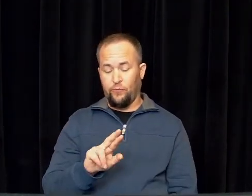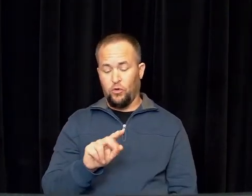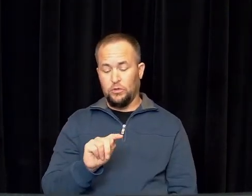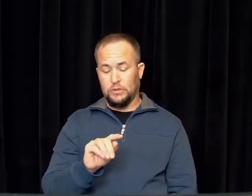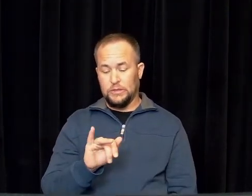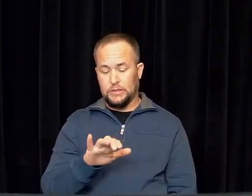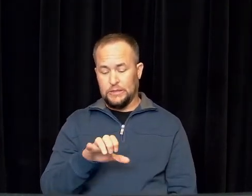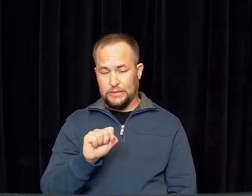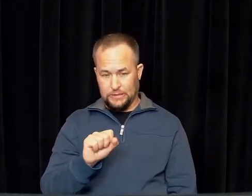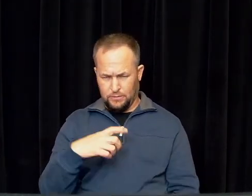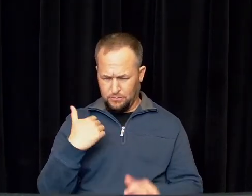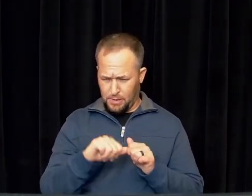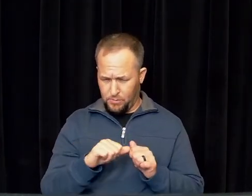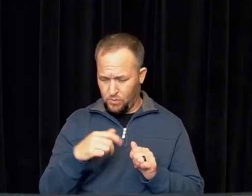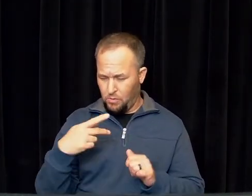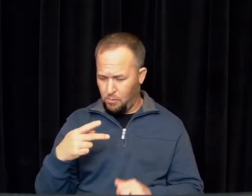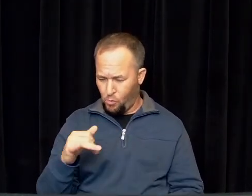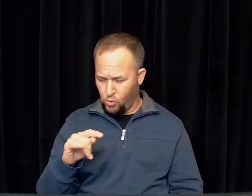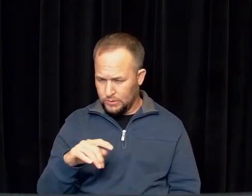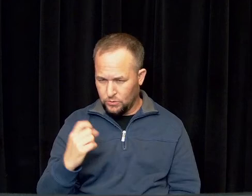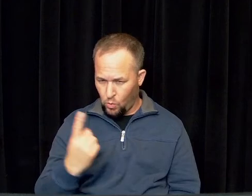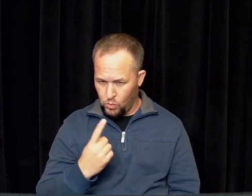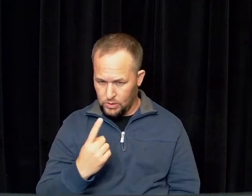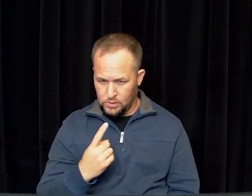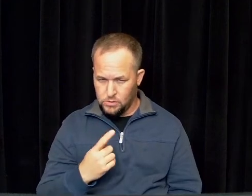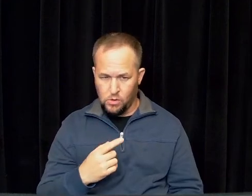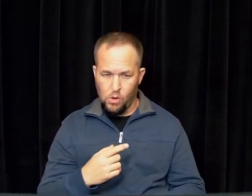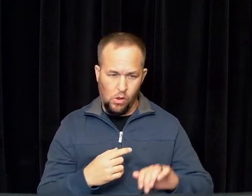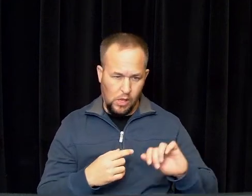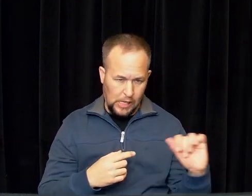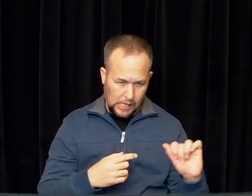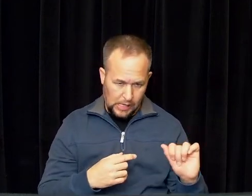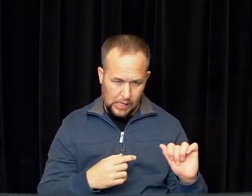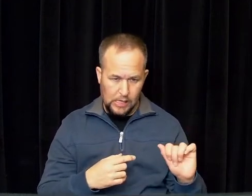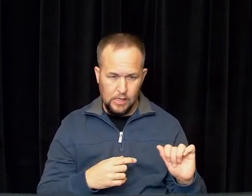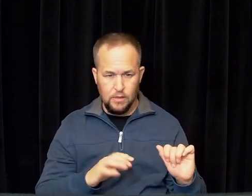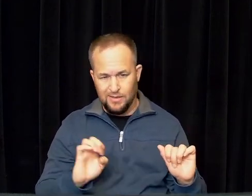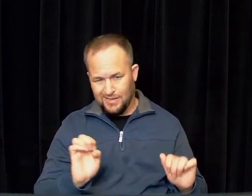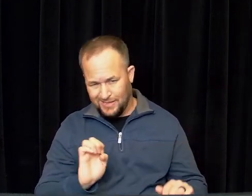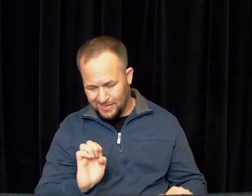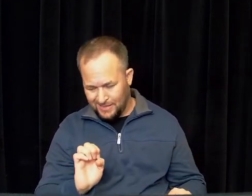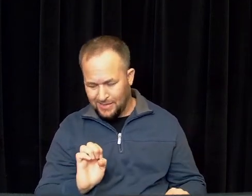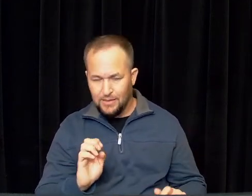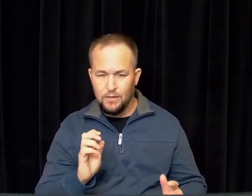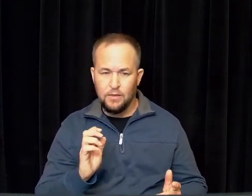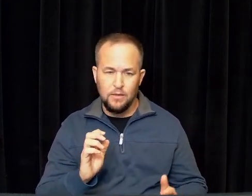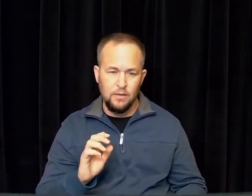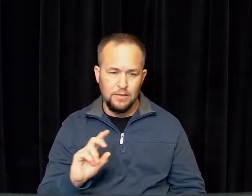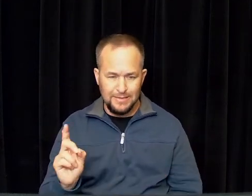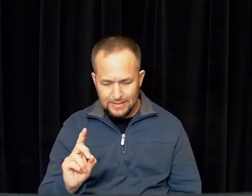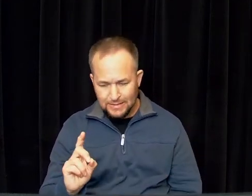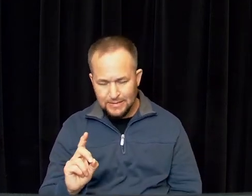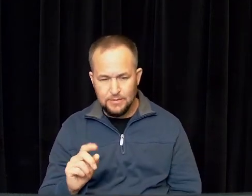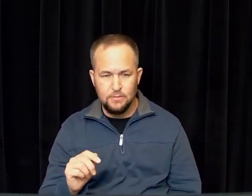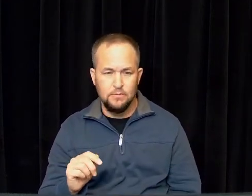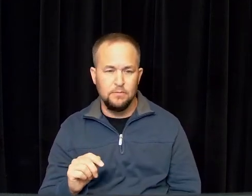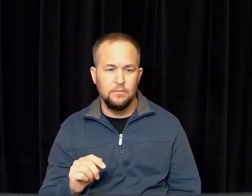are just the points. So, those are single spots on their own. So, here's the E spot, here's a D spot,